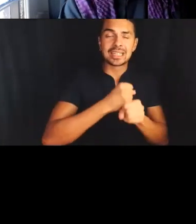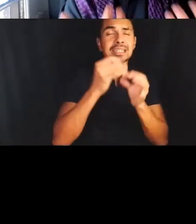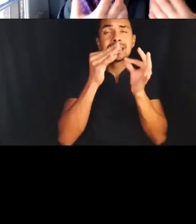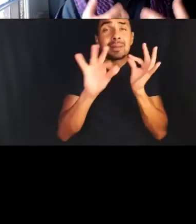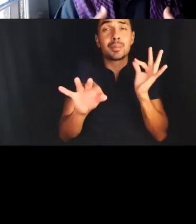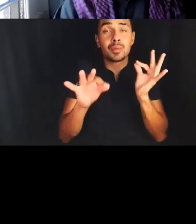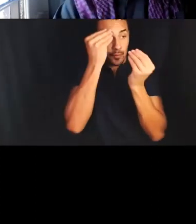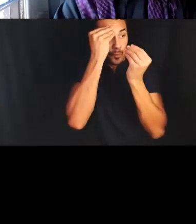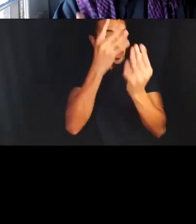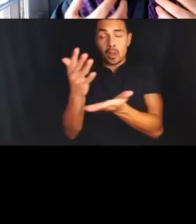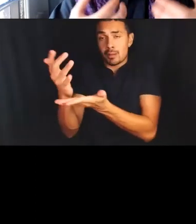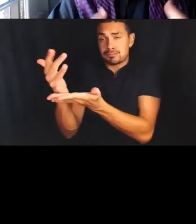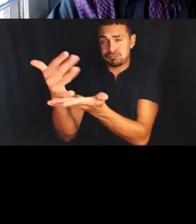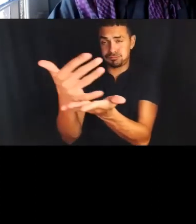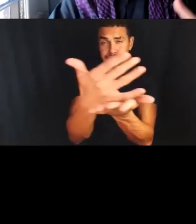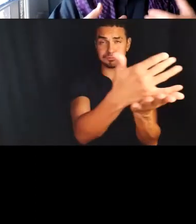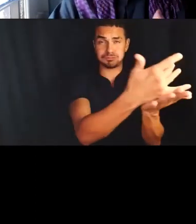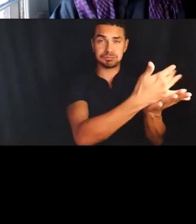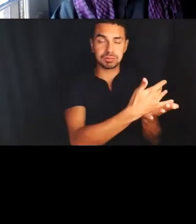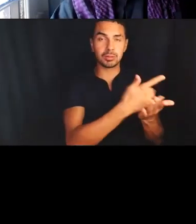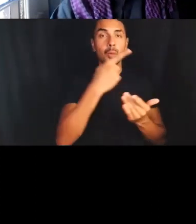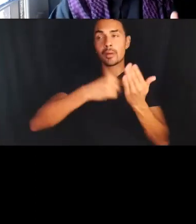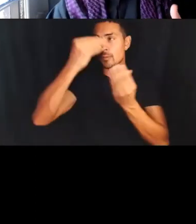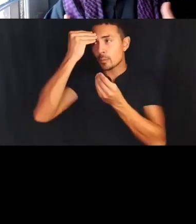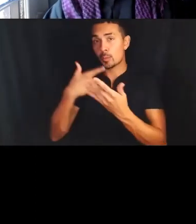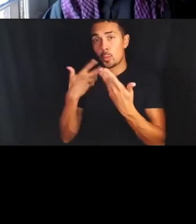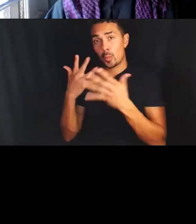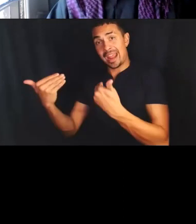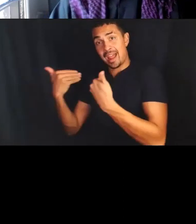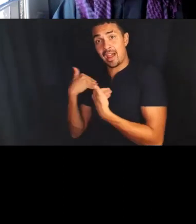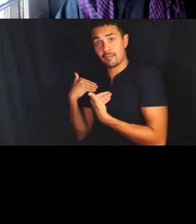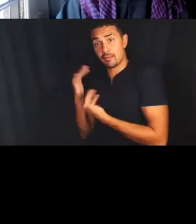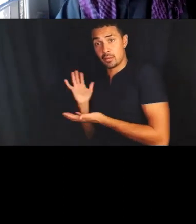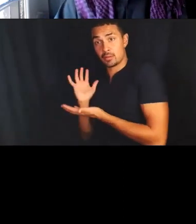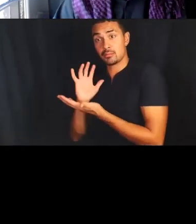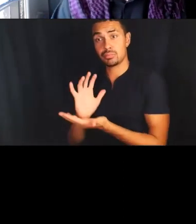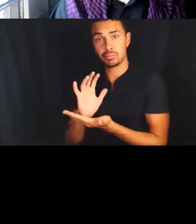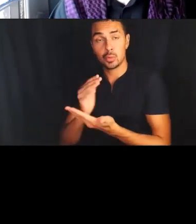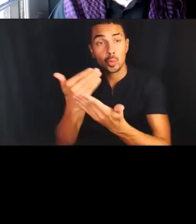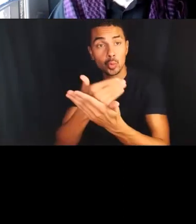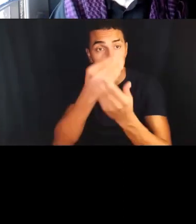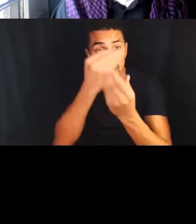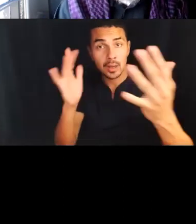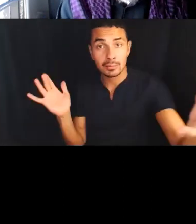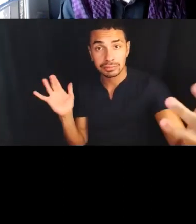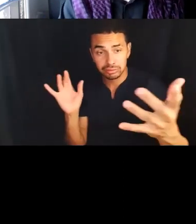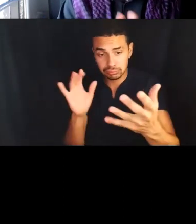what comes into us that we can process and think about and figure out the best direction to go in.